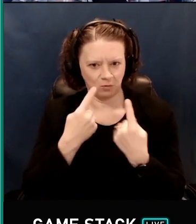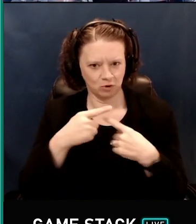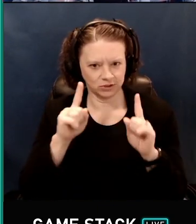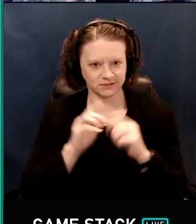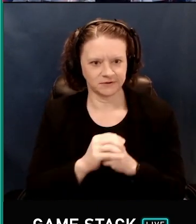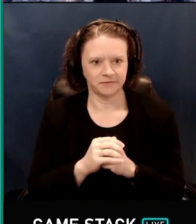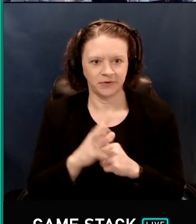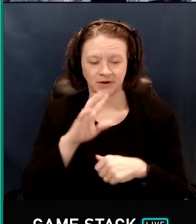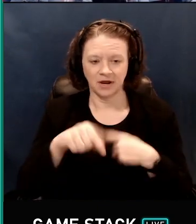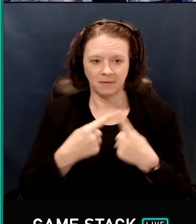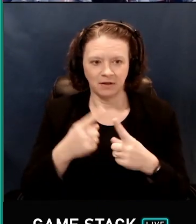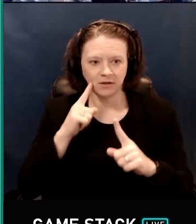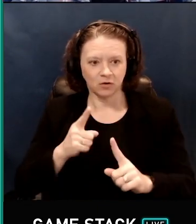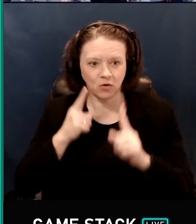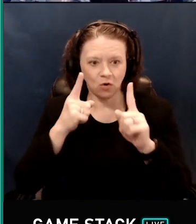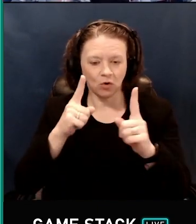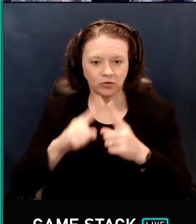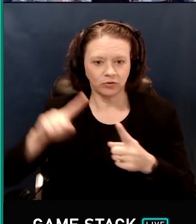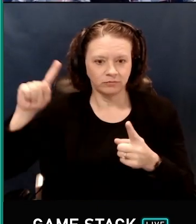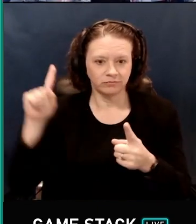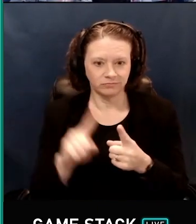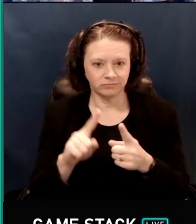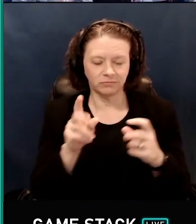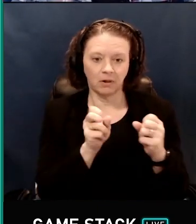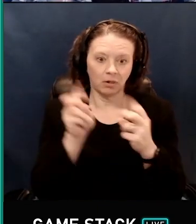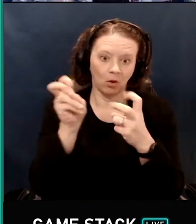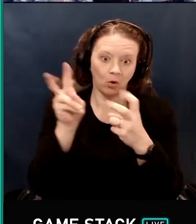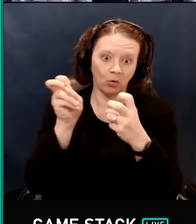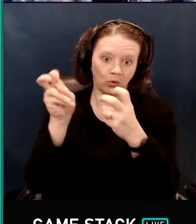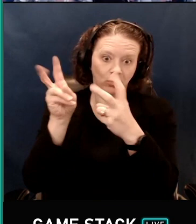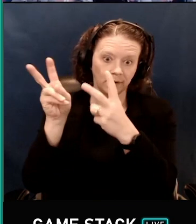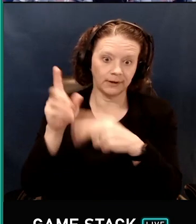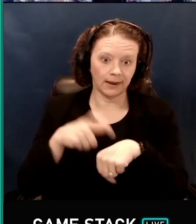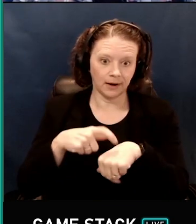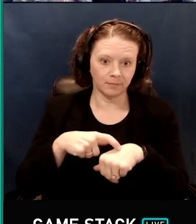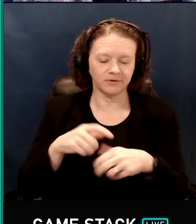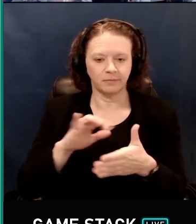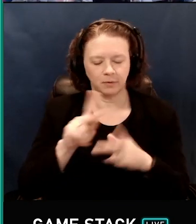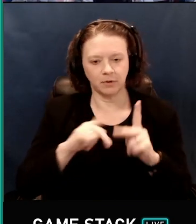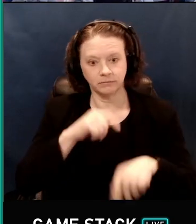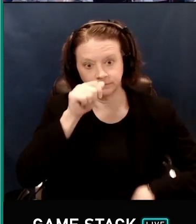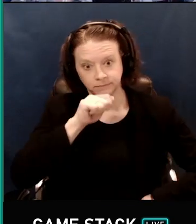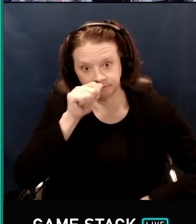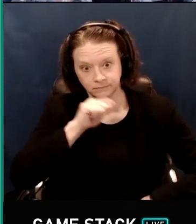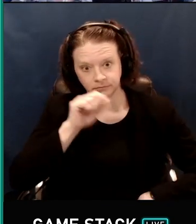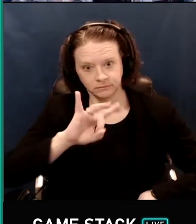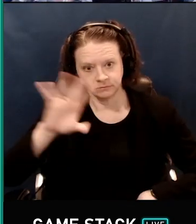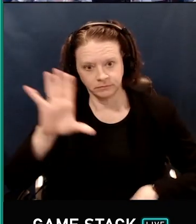to eliminate load times, something that nobody really likes. Spoiler, PC isn't there yet, console is actually very far ahead.